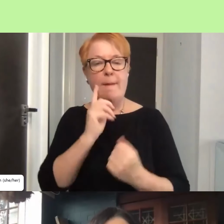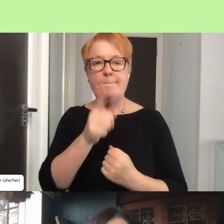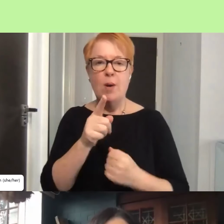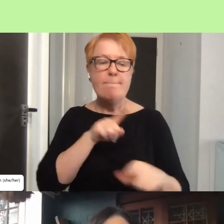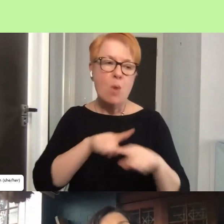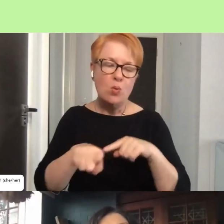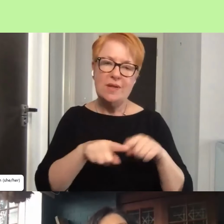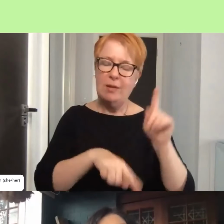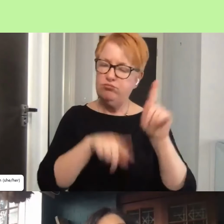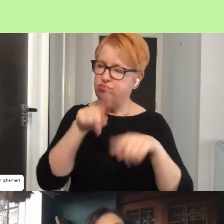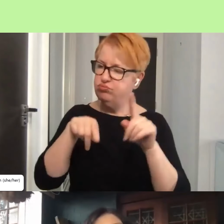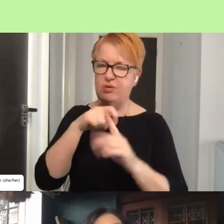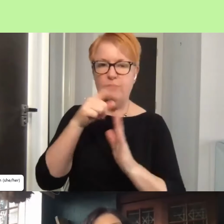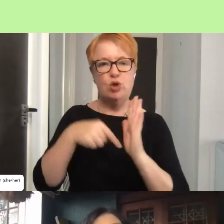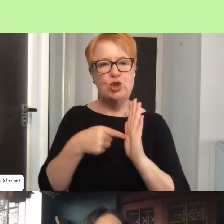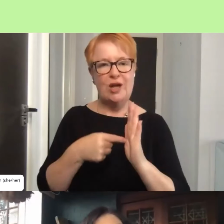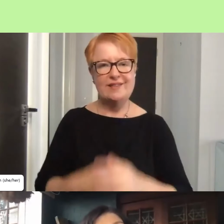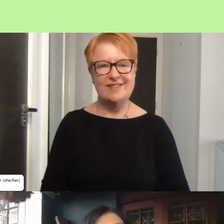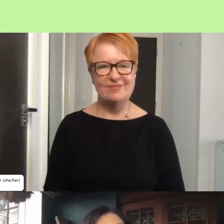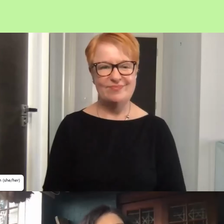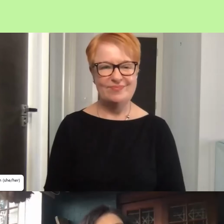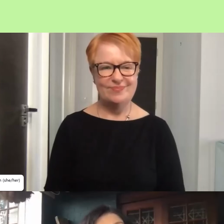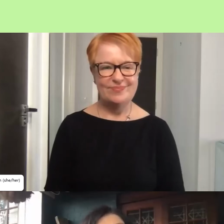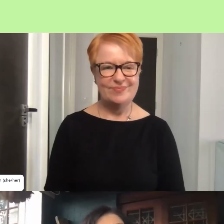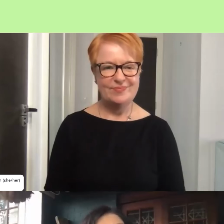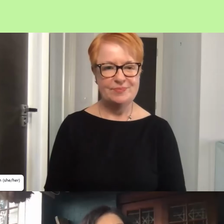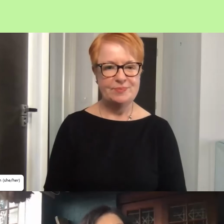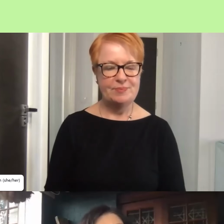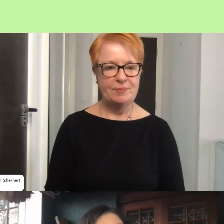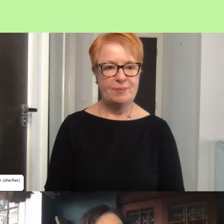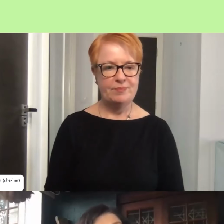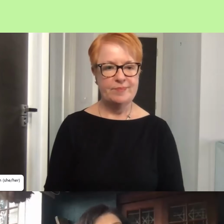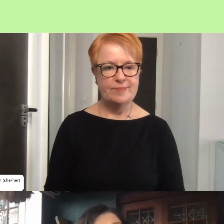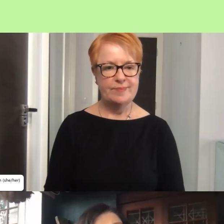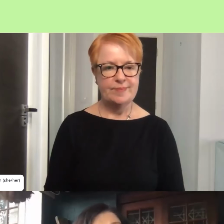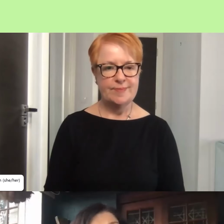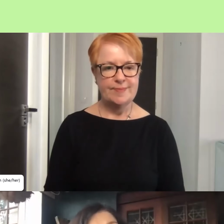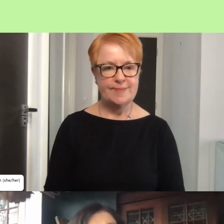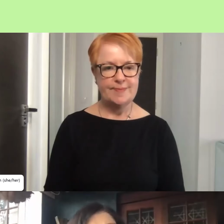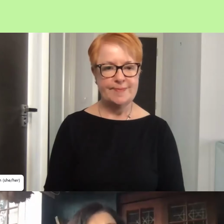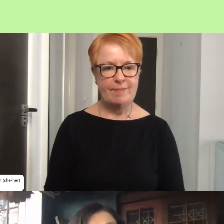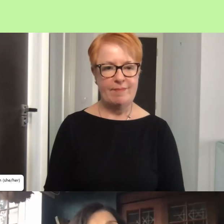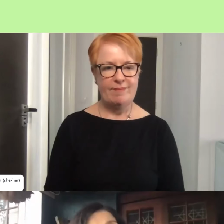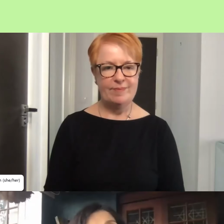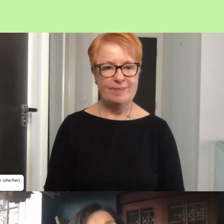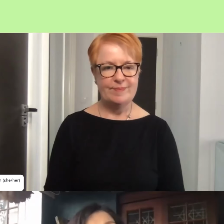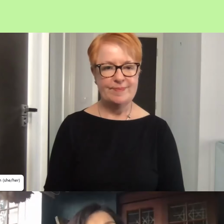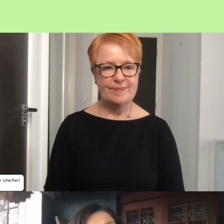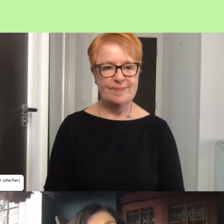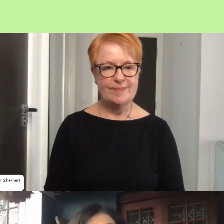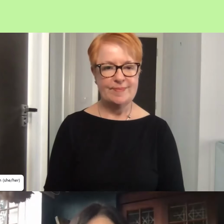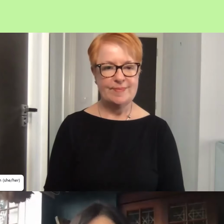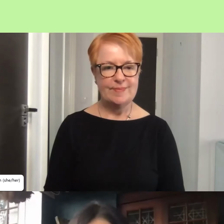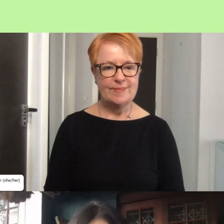Okay, so both of you have talked about, you know, on the one hand, the limitations